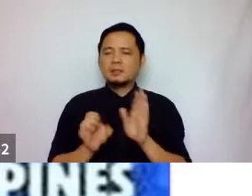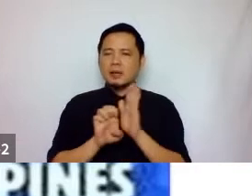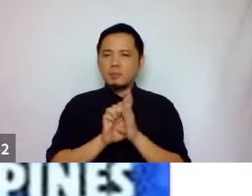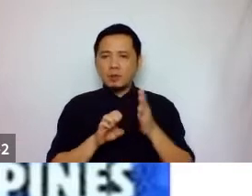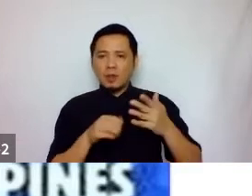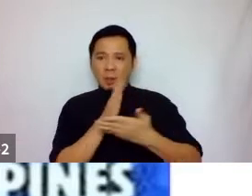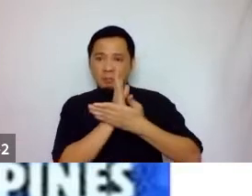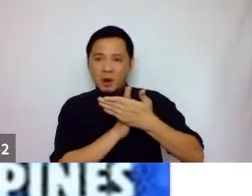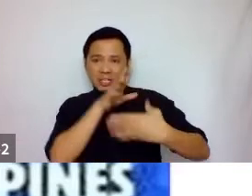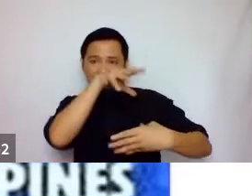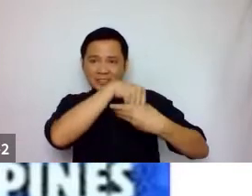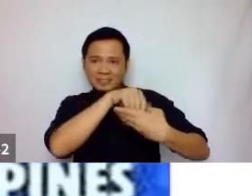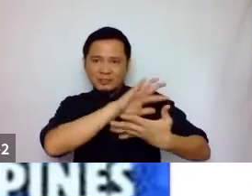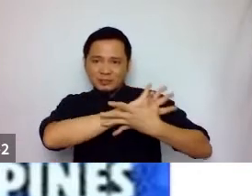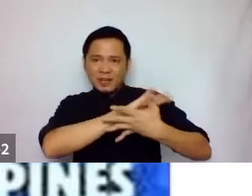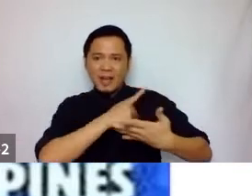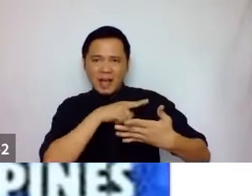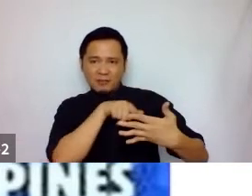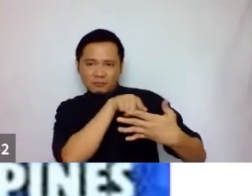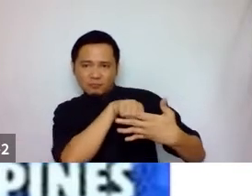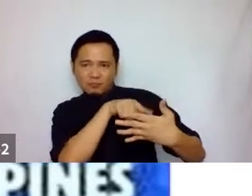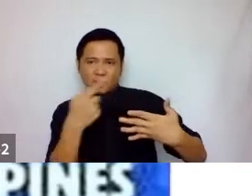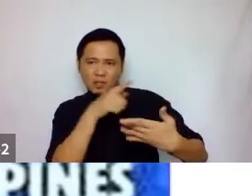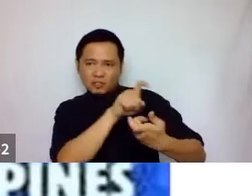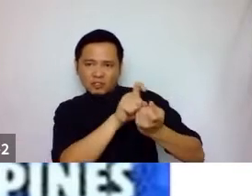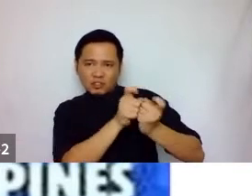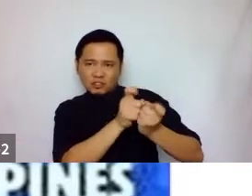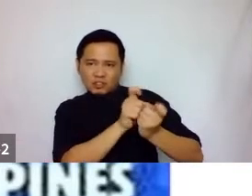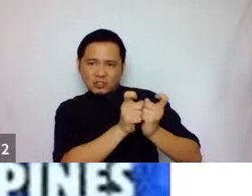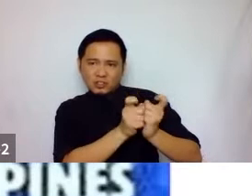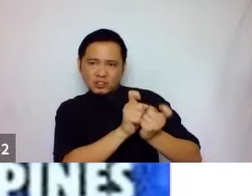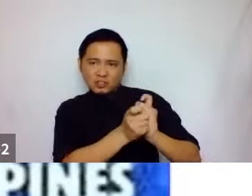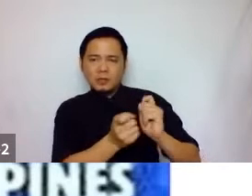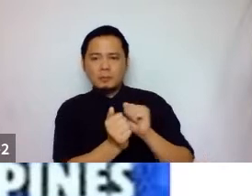That is where it’s important that their behavior changes.